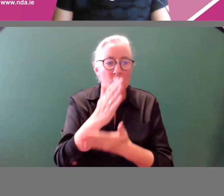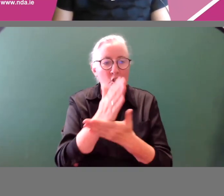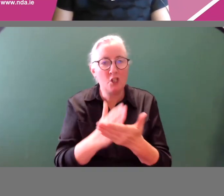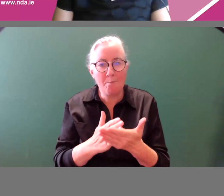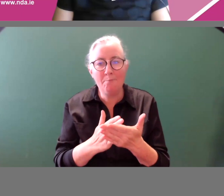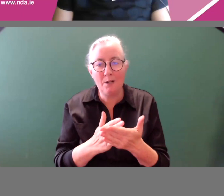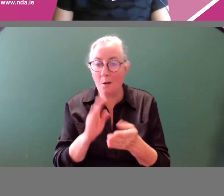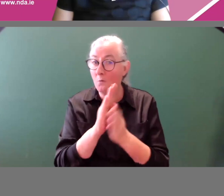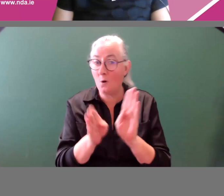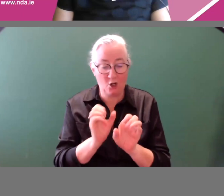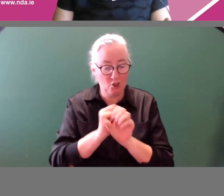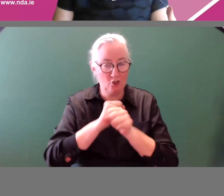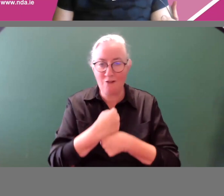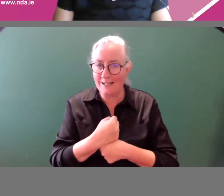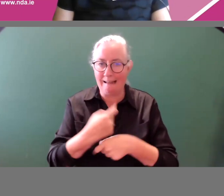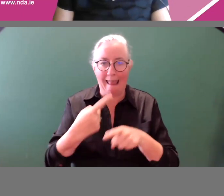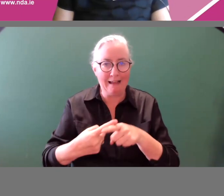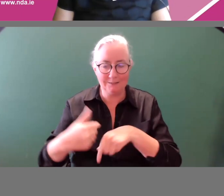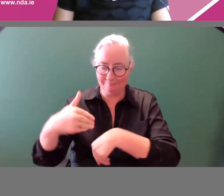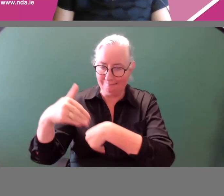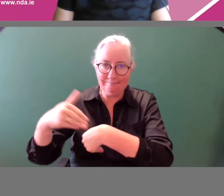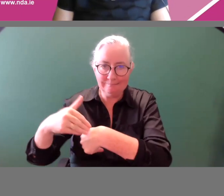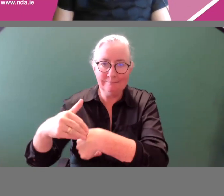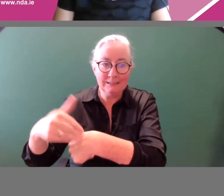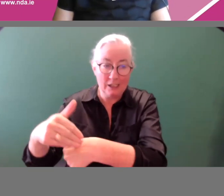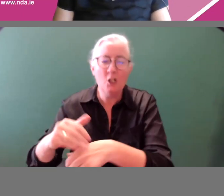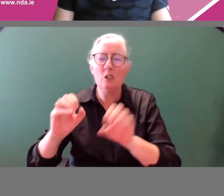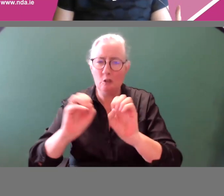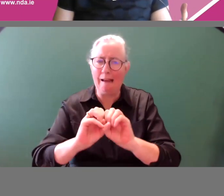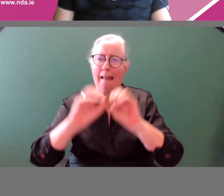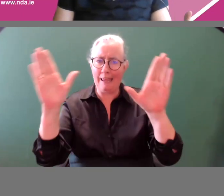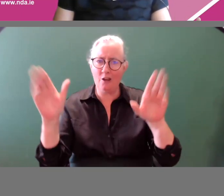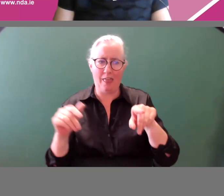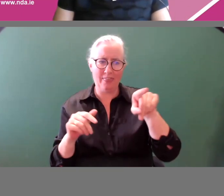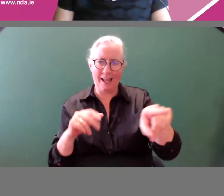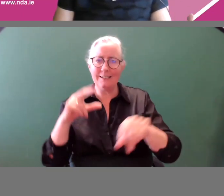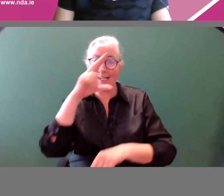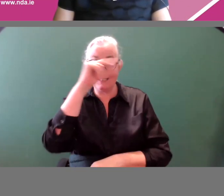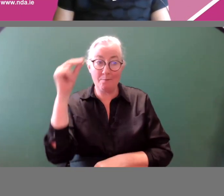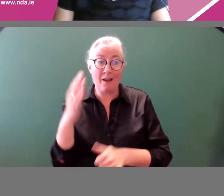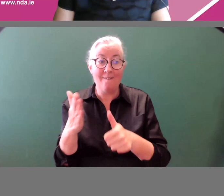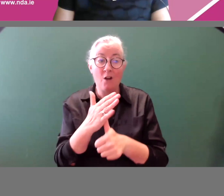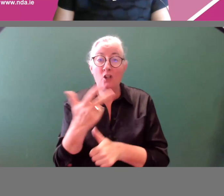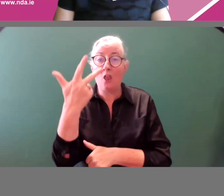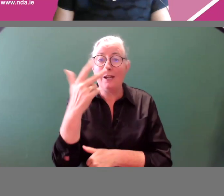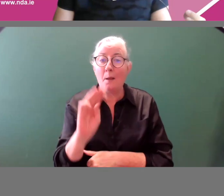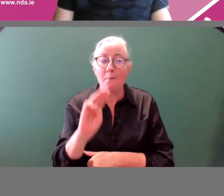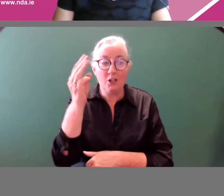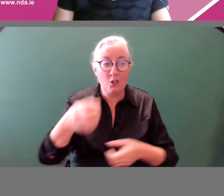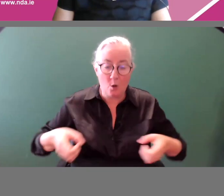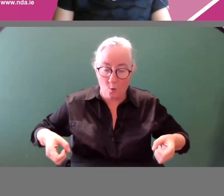stress. So it's clear the first three images, person using a wheelchair and person using